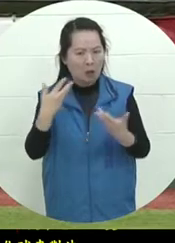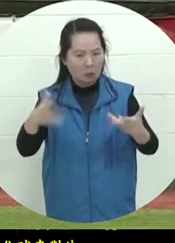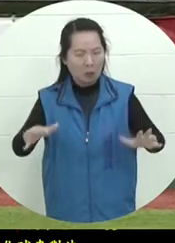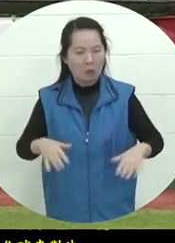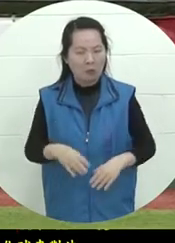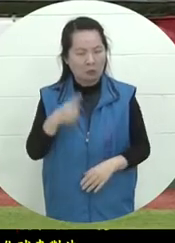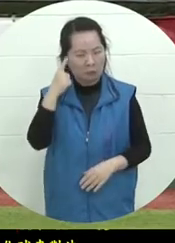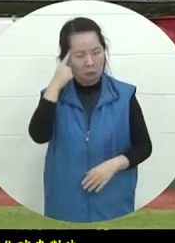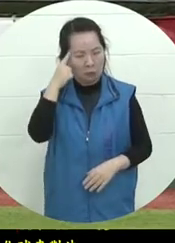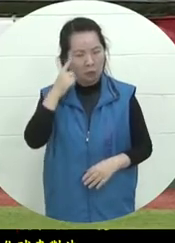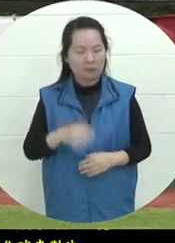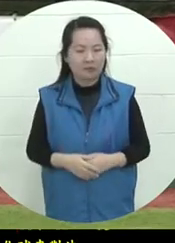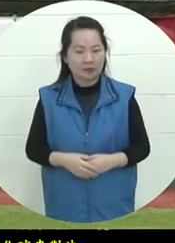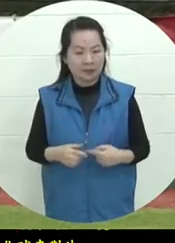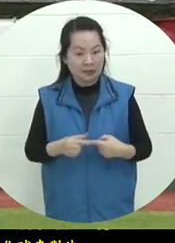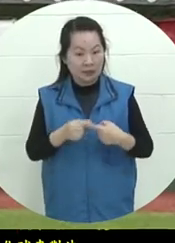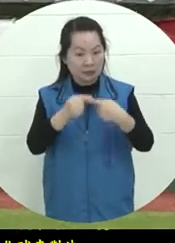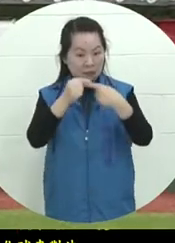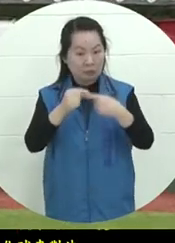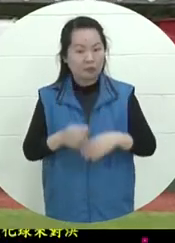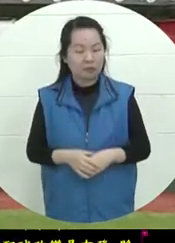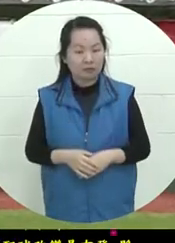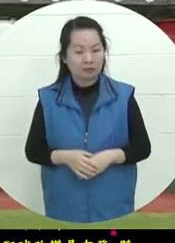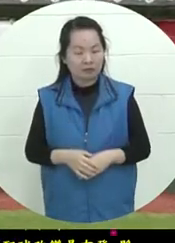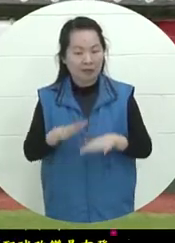in a single game in the first inning.